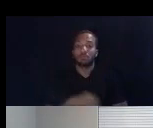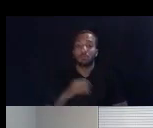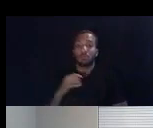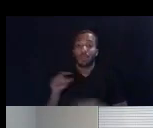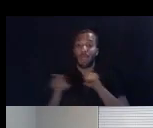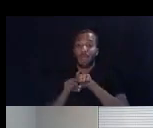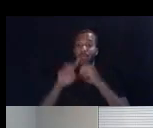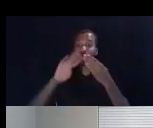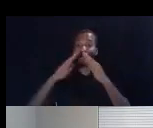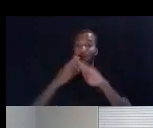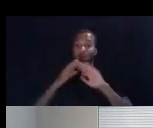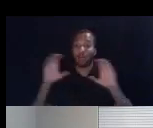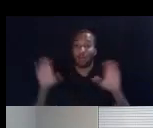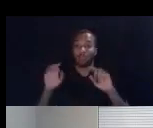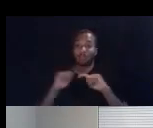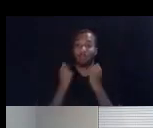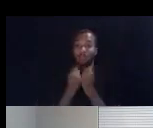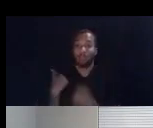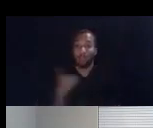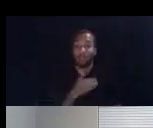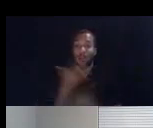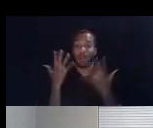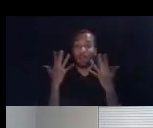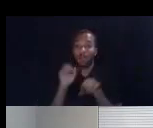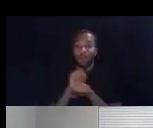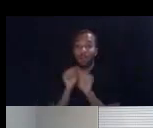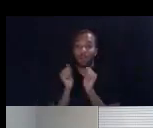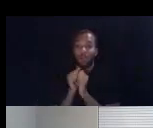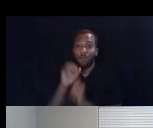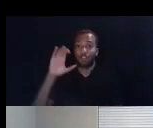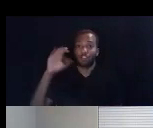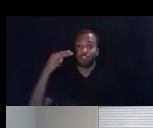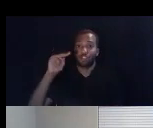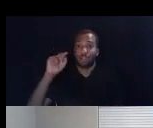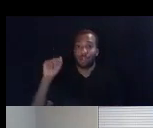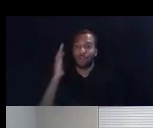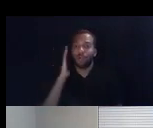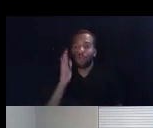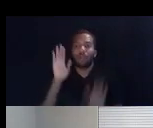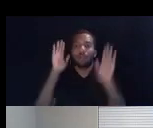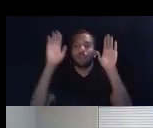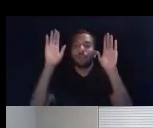that was working on the CHNA, it would've been so great to have known all of this